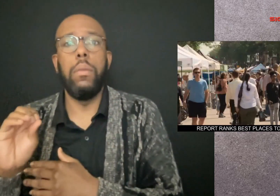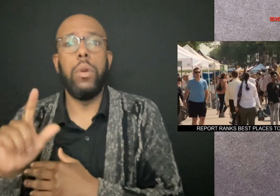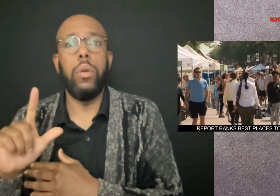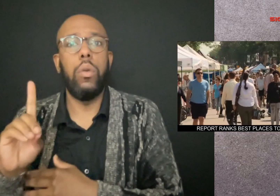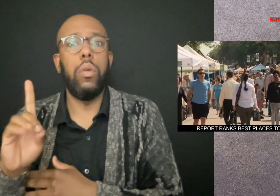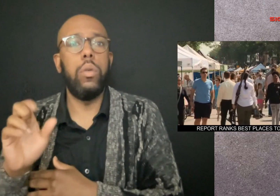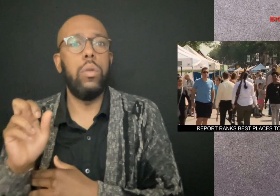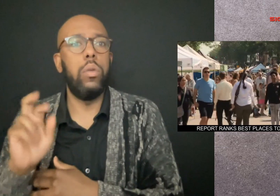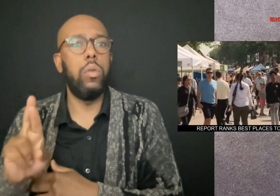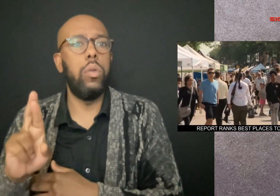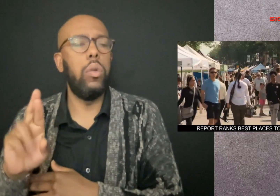Boulder, Colorado,